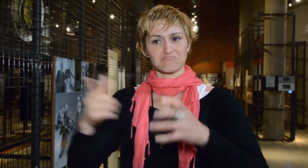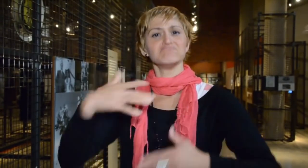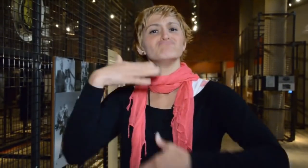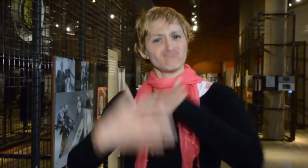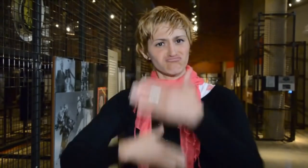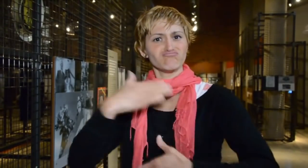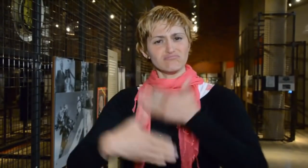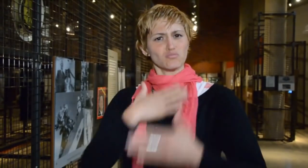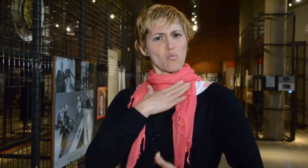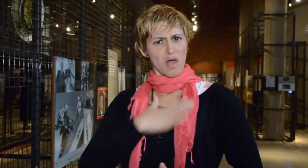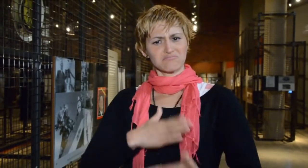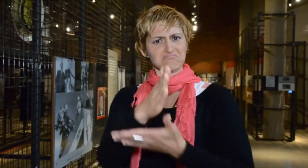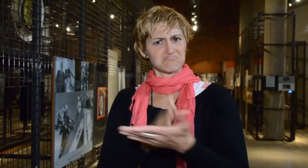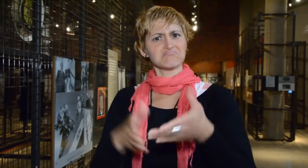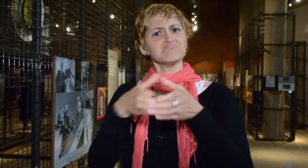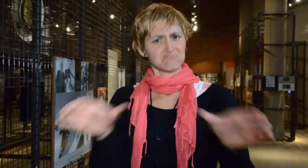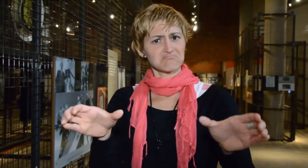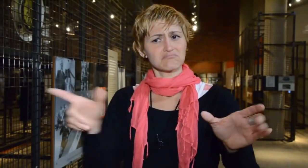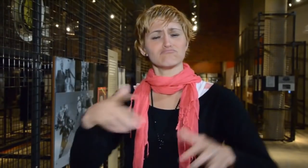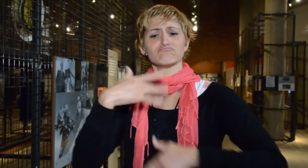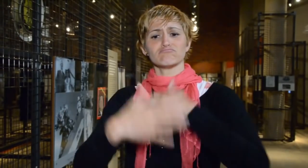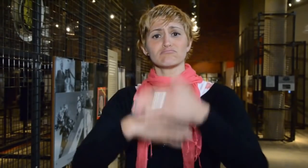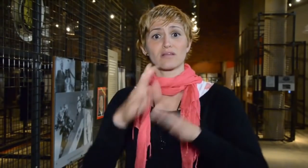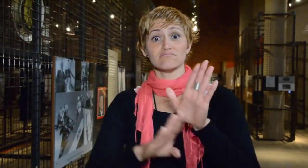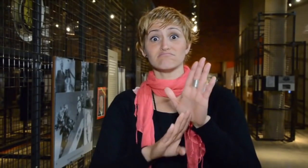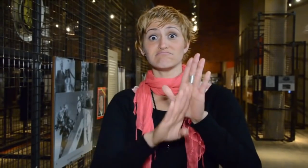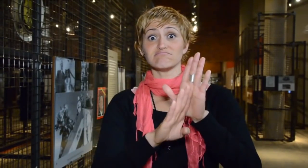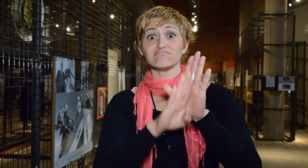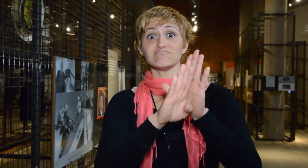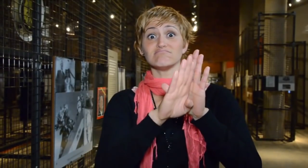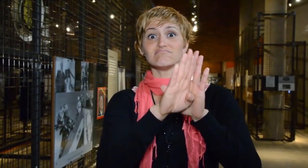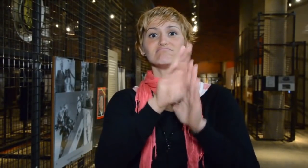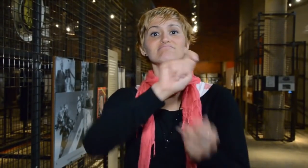a supporter of apartheid, became very active and